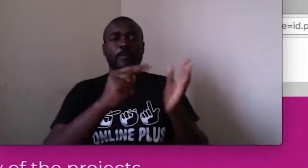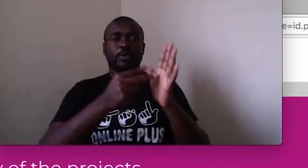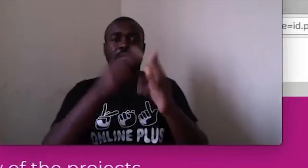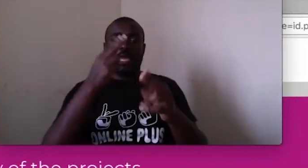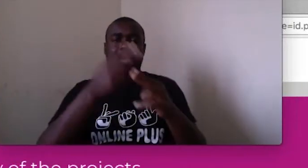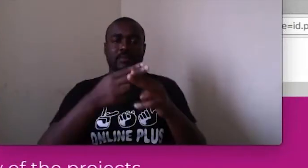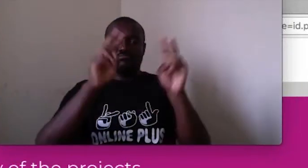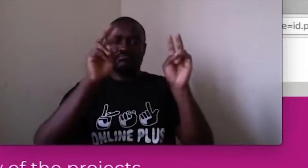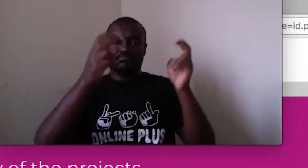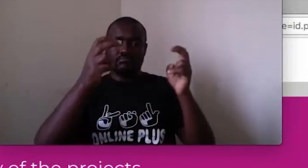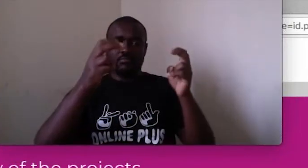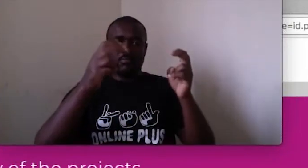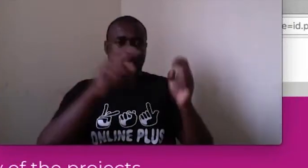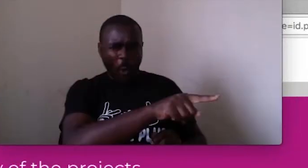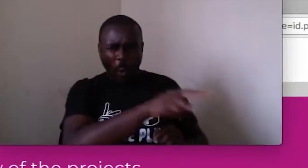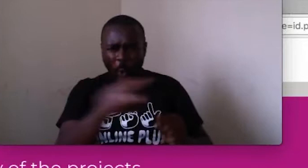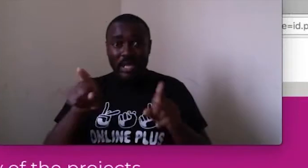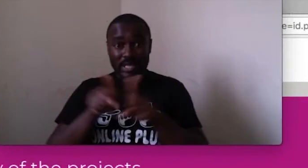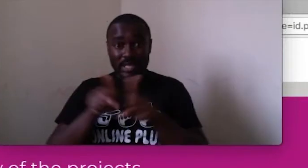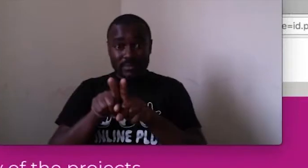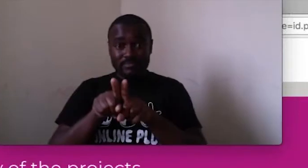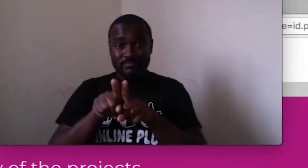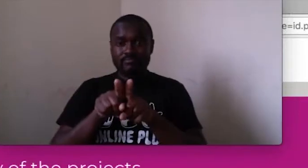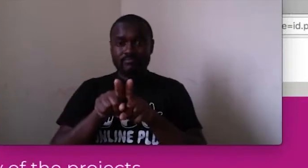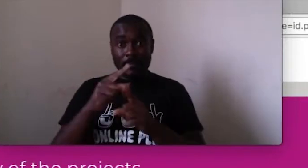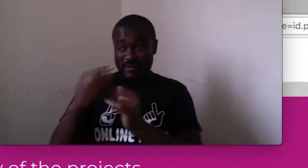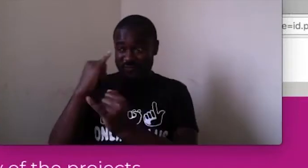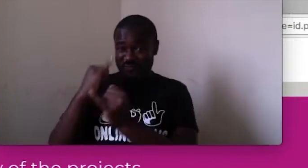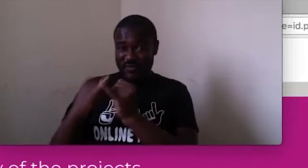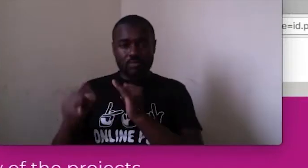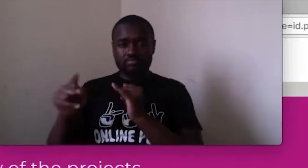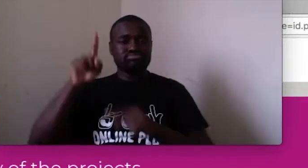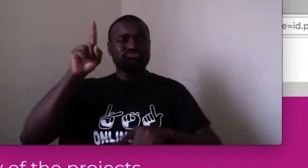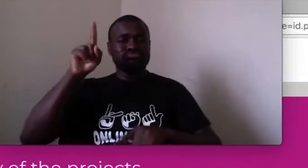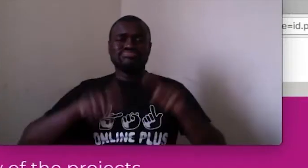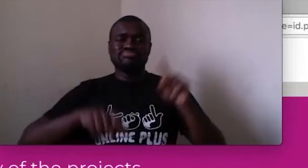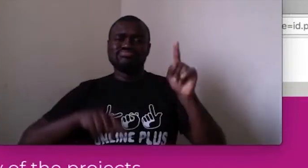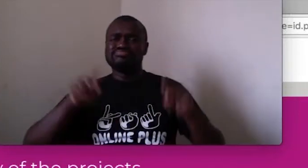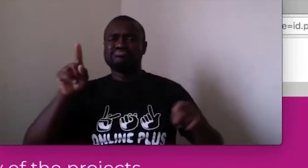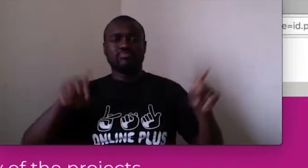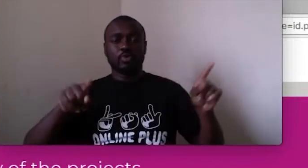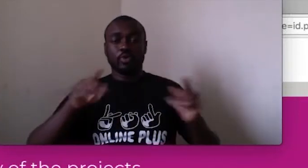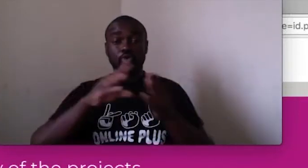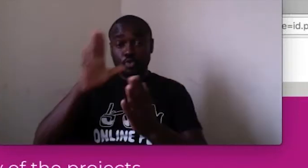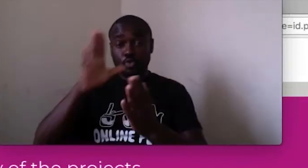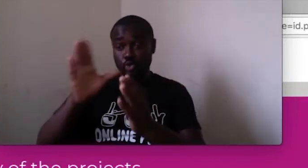the lecturer himself had given us all the topics but in the final project